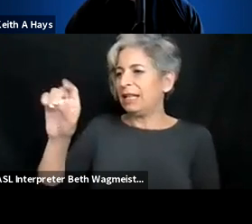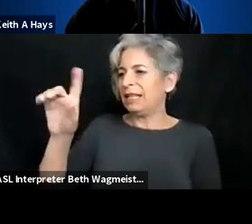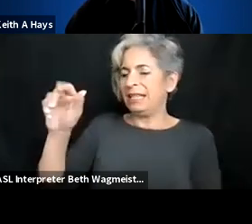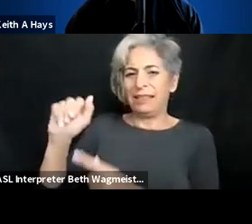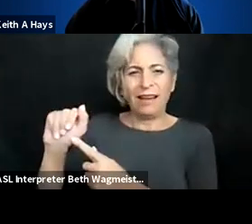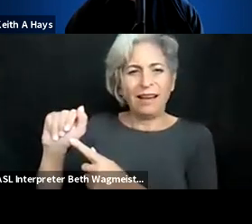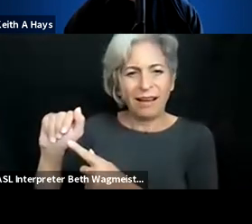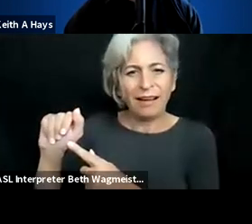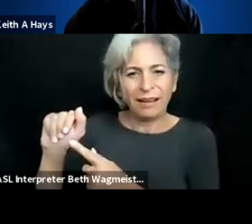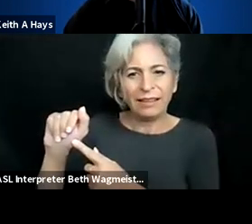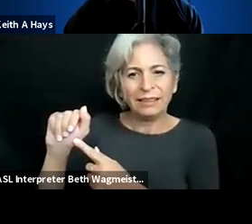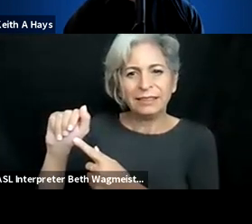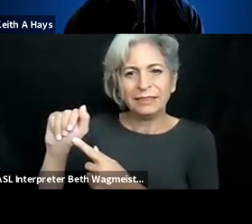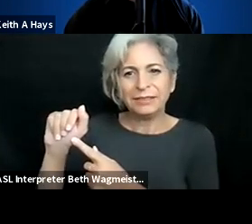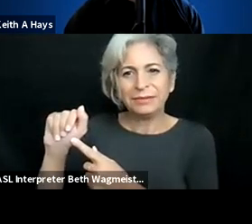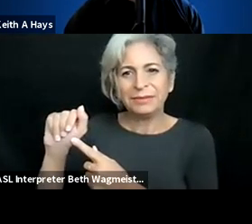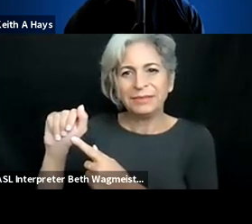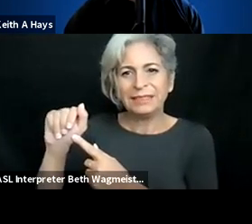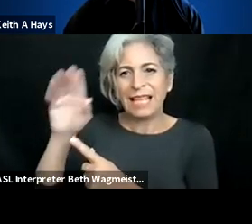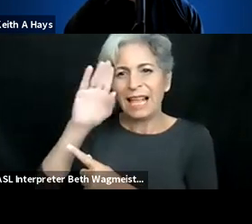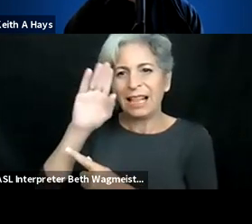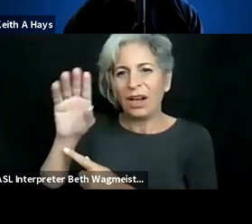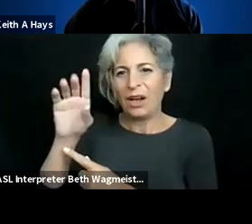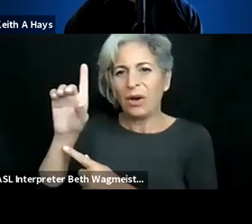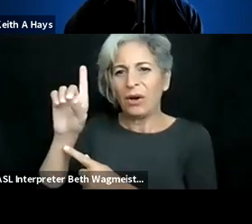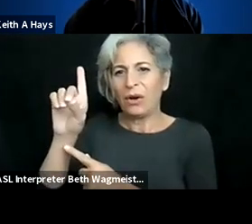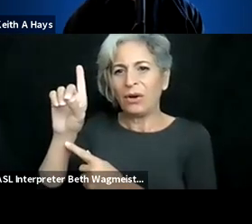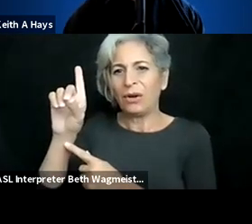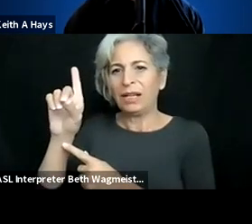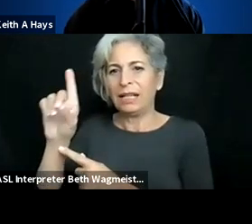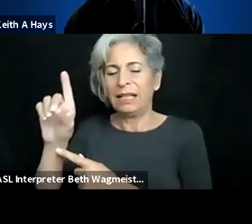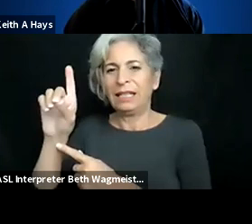Thank you.